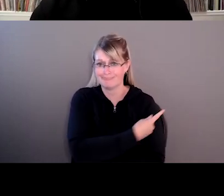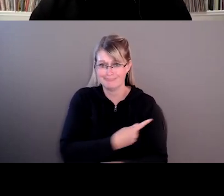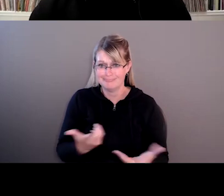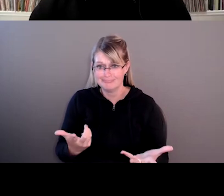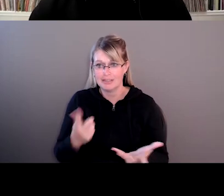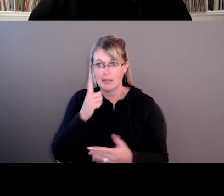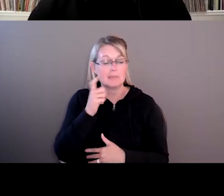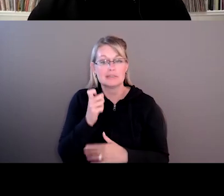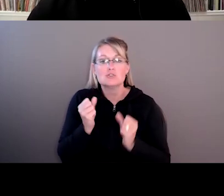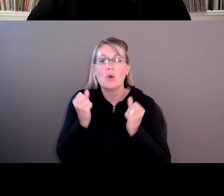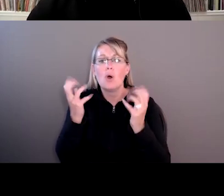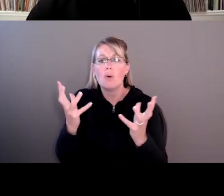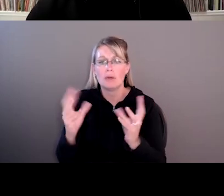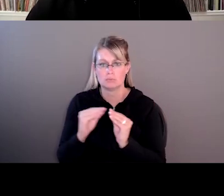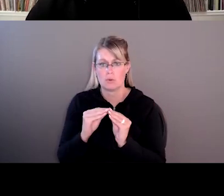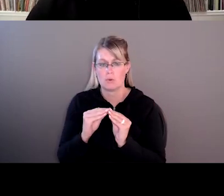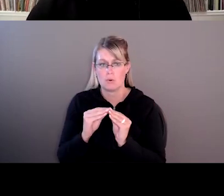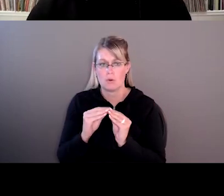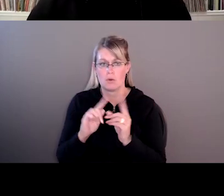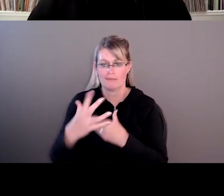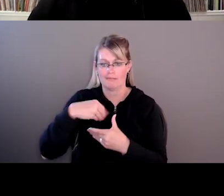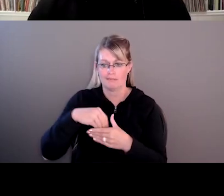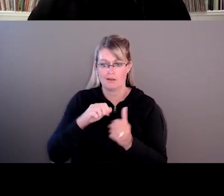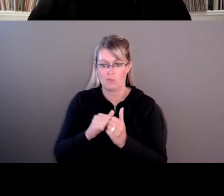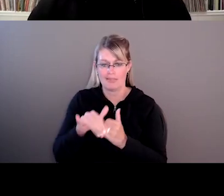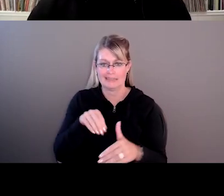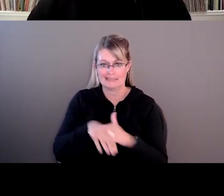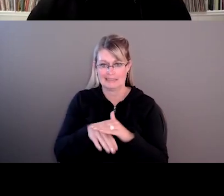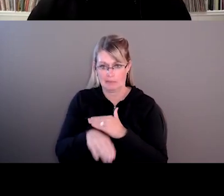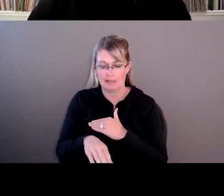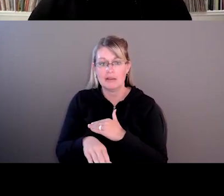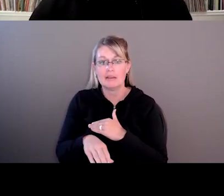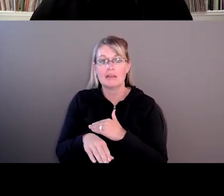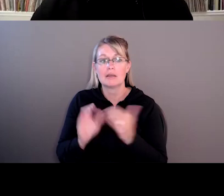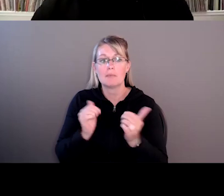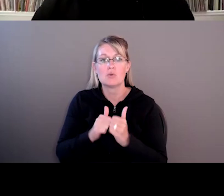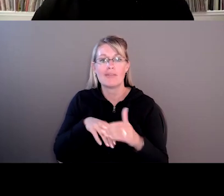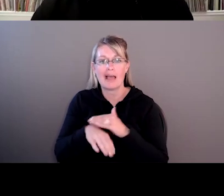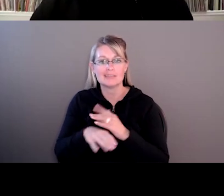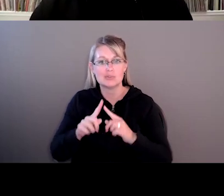is so much more to the built environment for accessibility then access for wheelchair users.